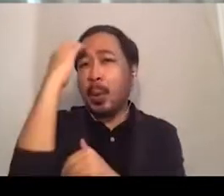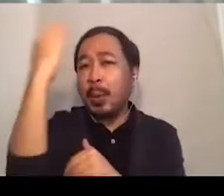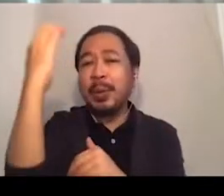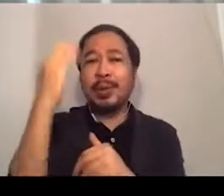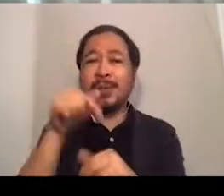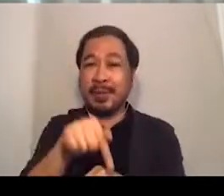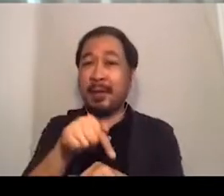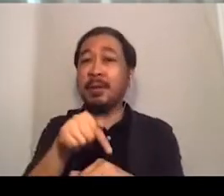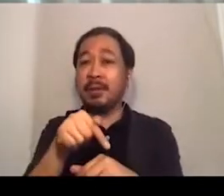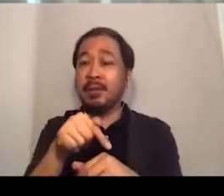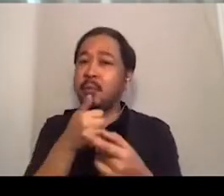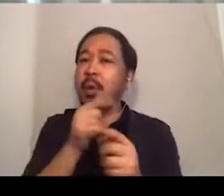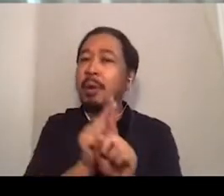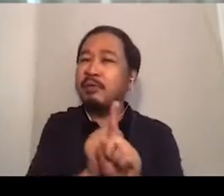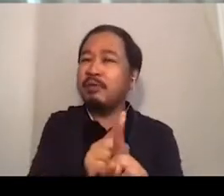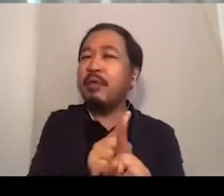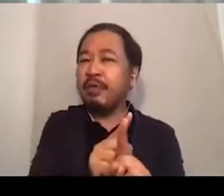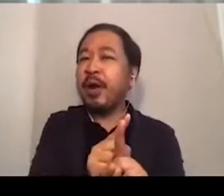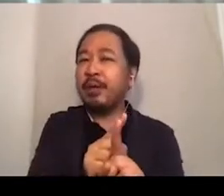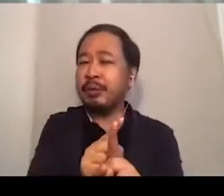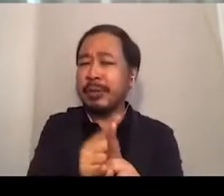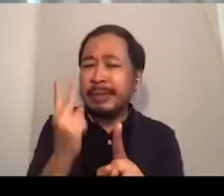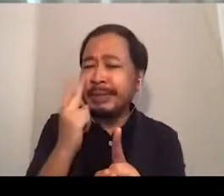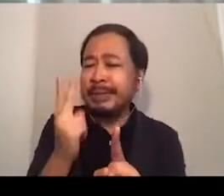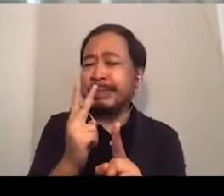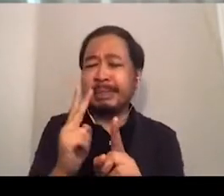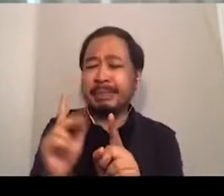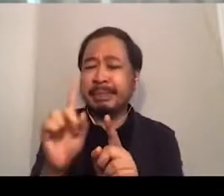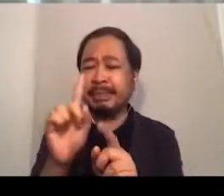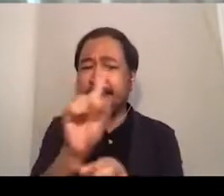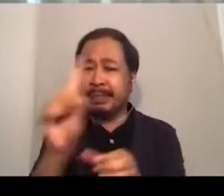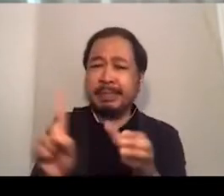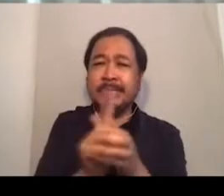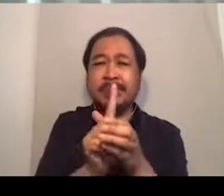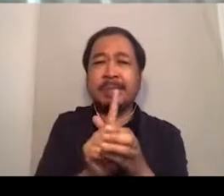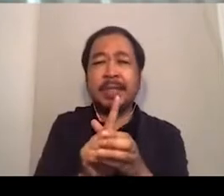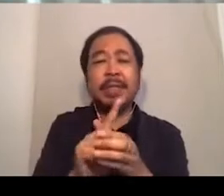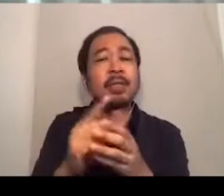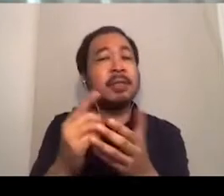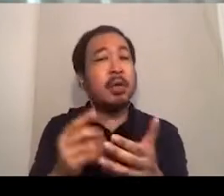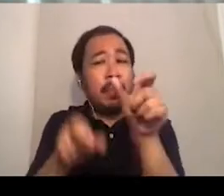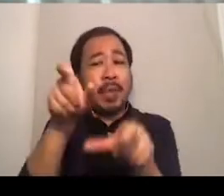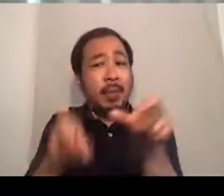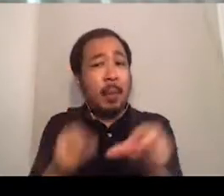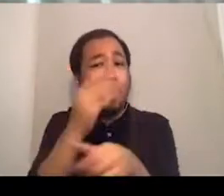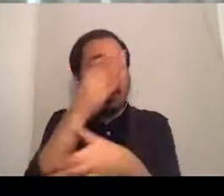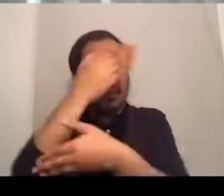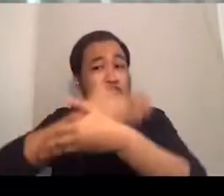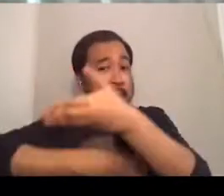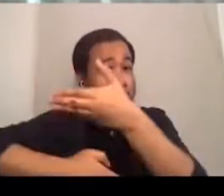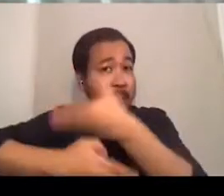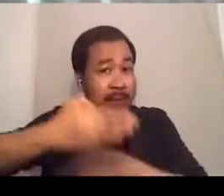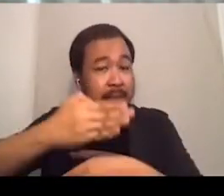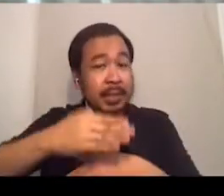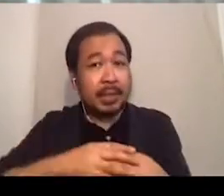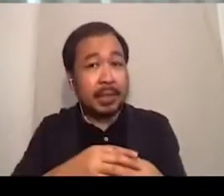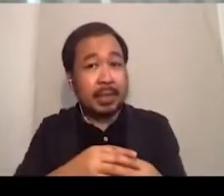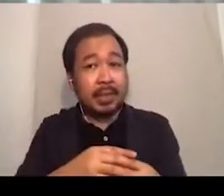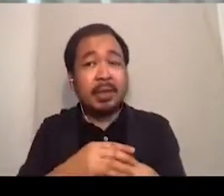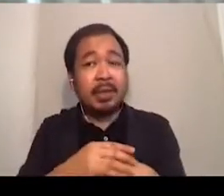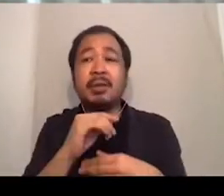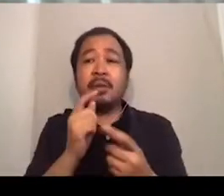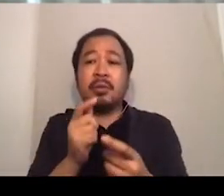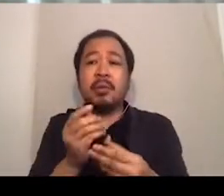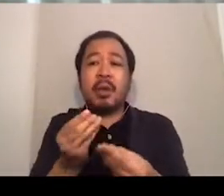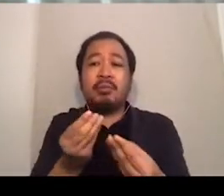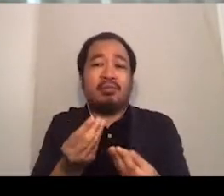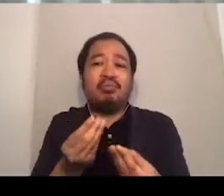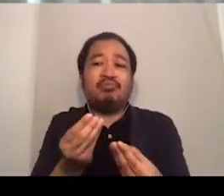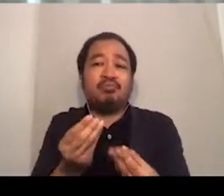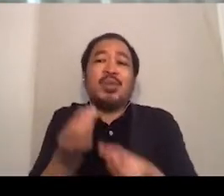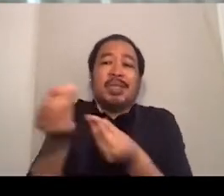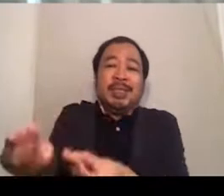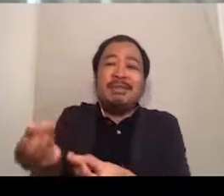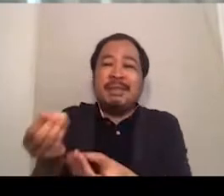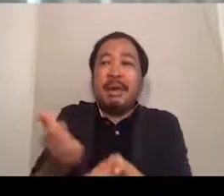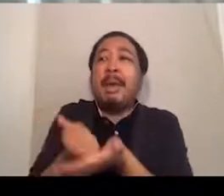or care, but take active roles in participating in the decision making, in forming guidelines